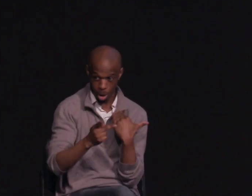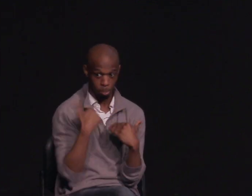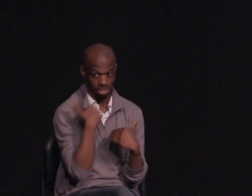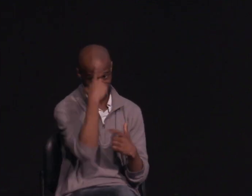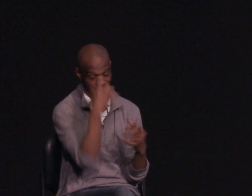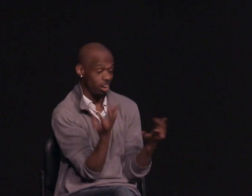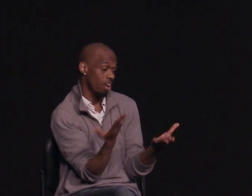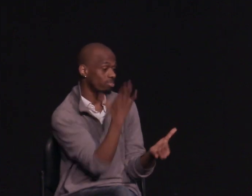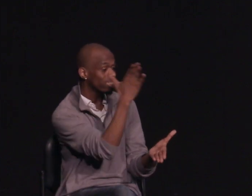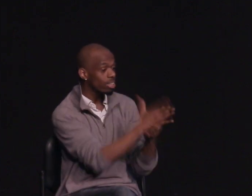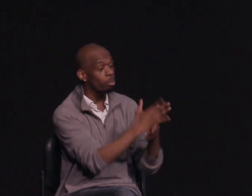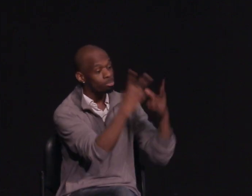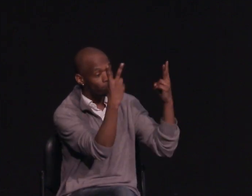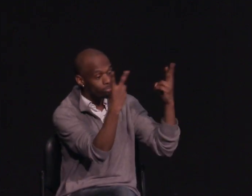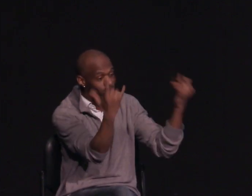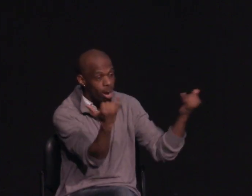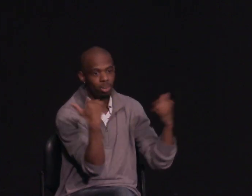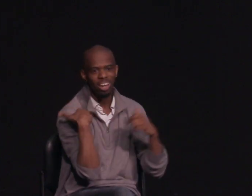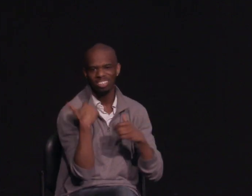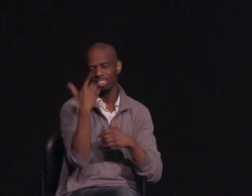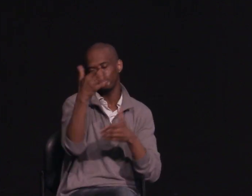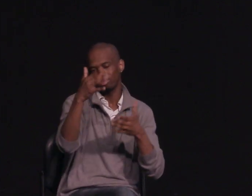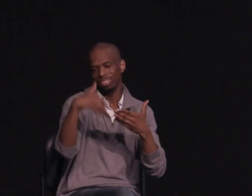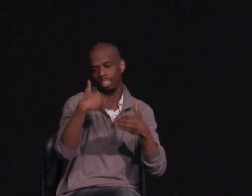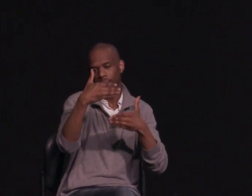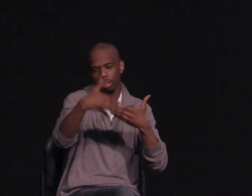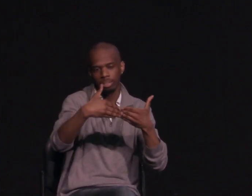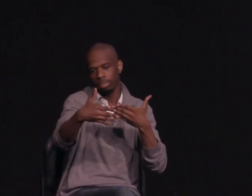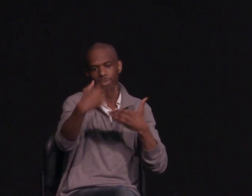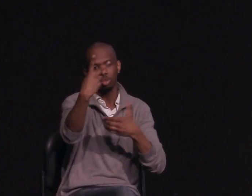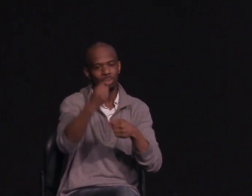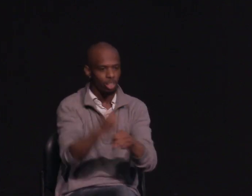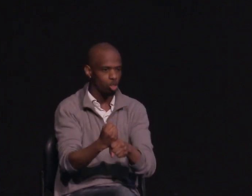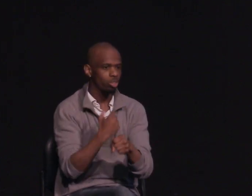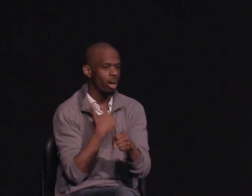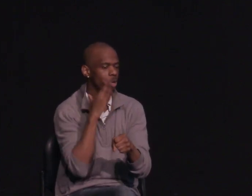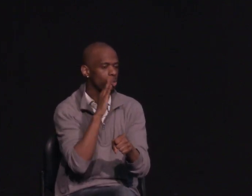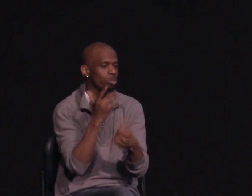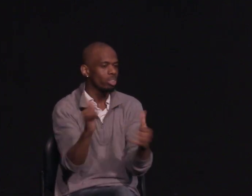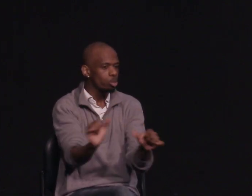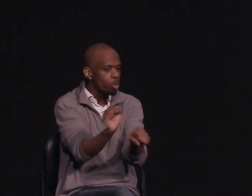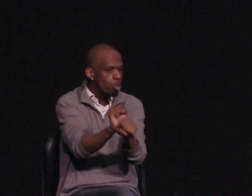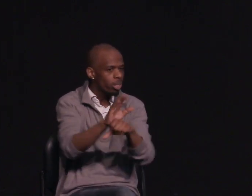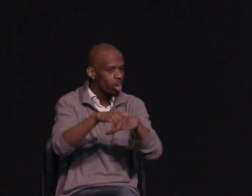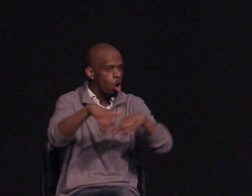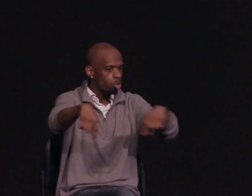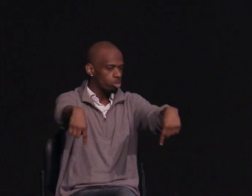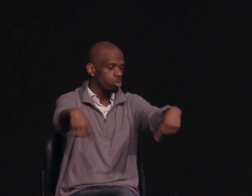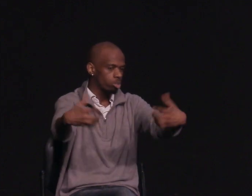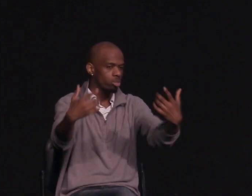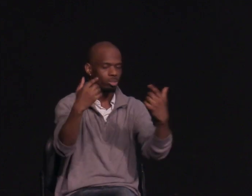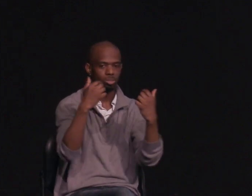And I, you know, I would say I'll spend at least my first year working on this and, with the support of my colleagues,